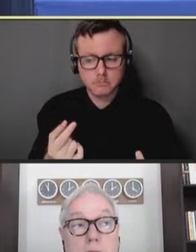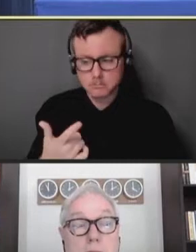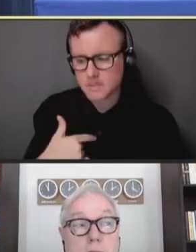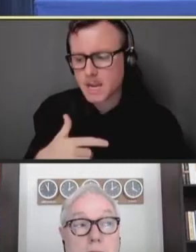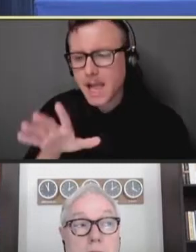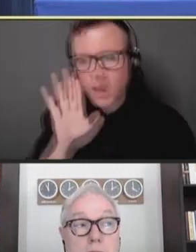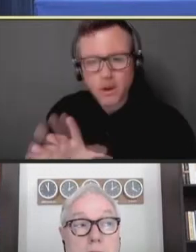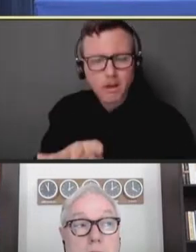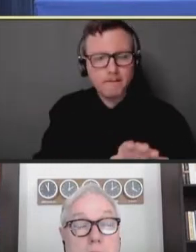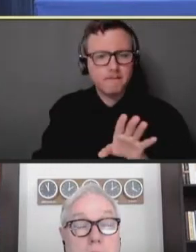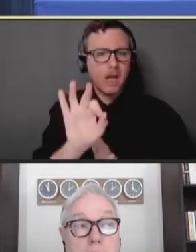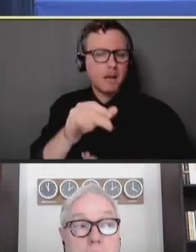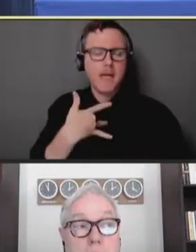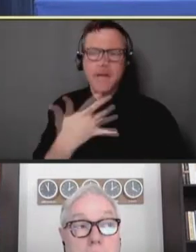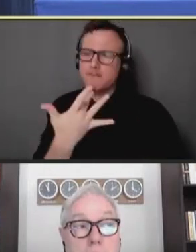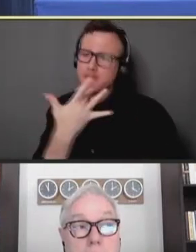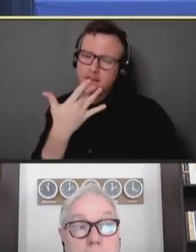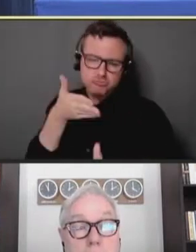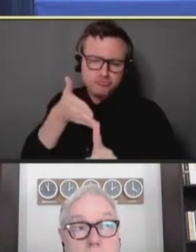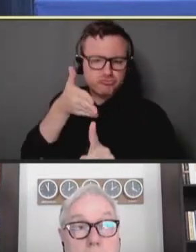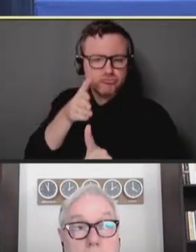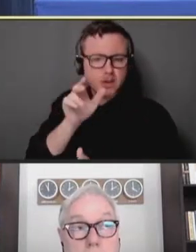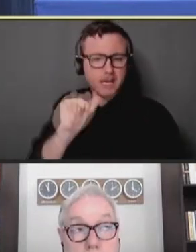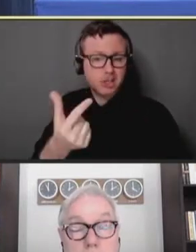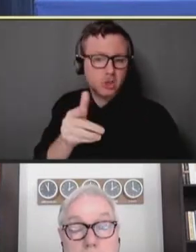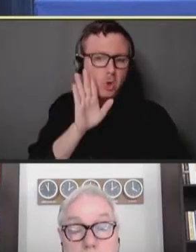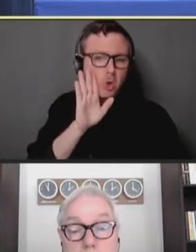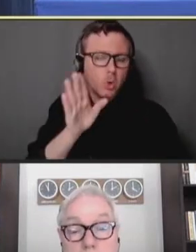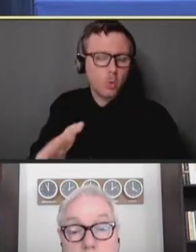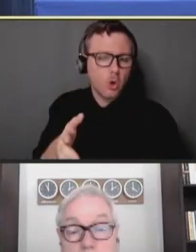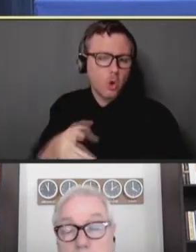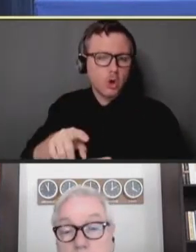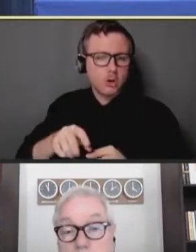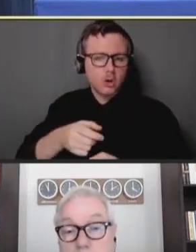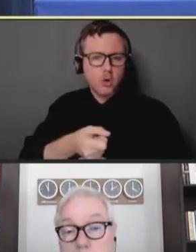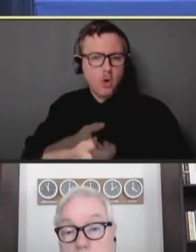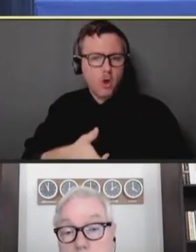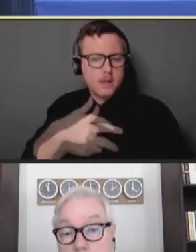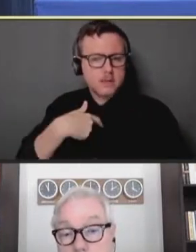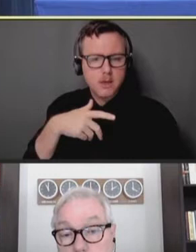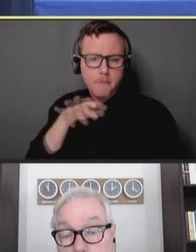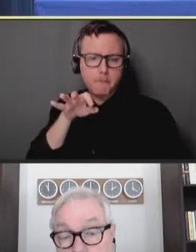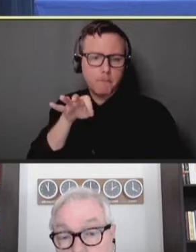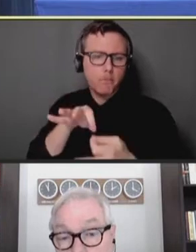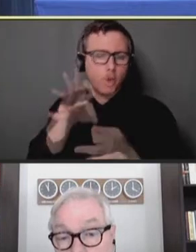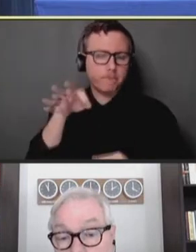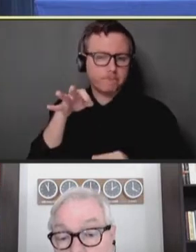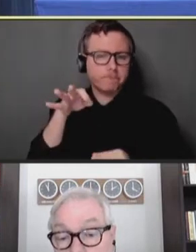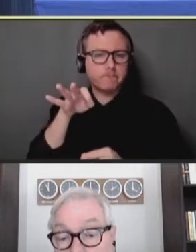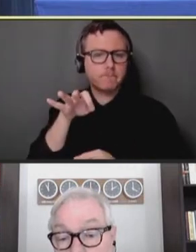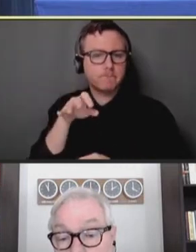favorite antigen that I think is going to induce the perfect immunity for flu, for coronavirus,